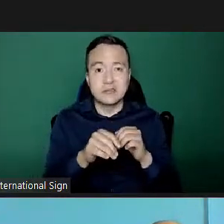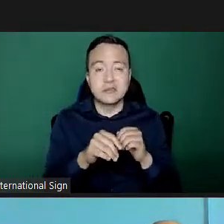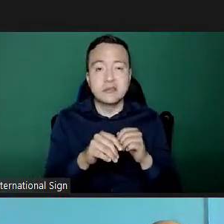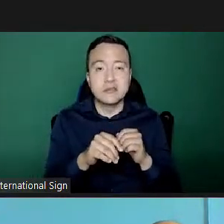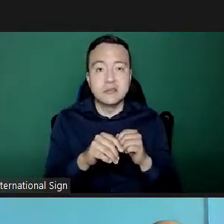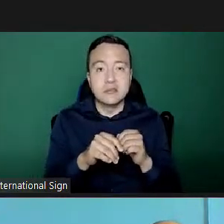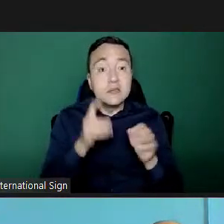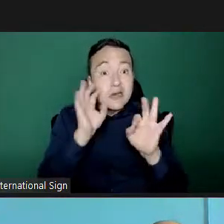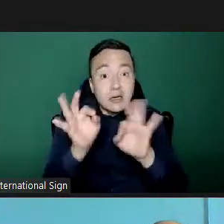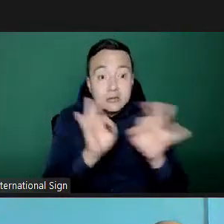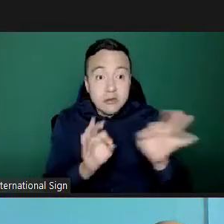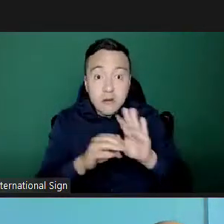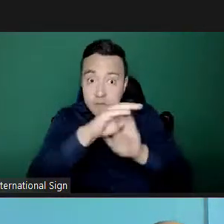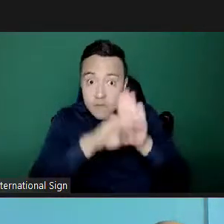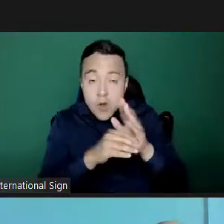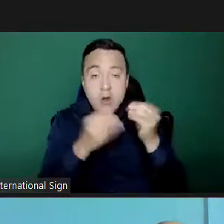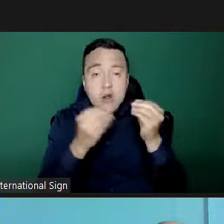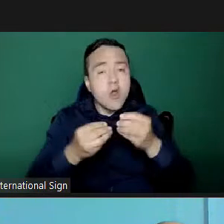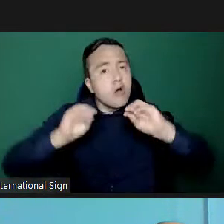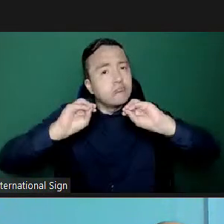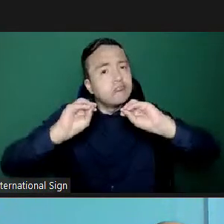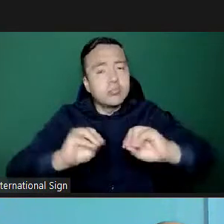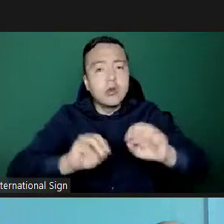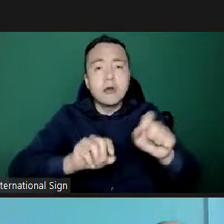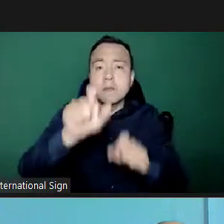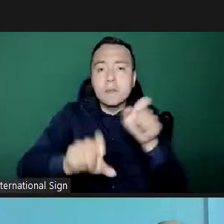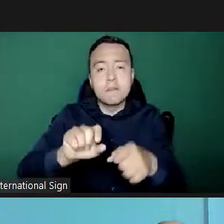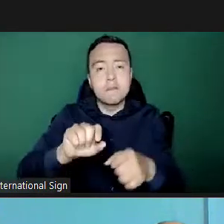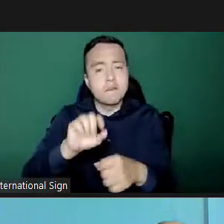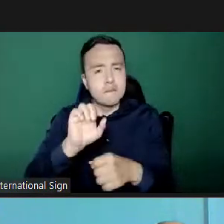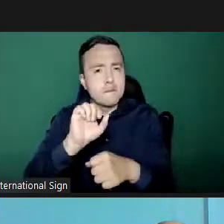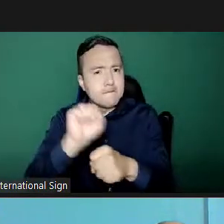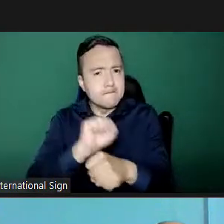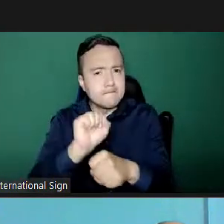Cross, Jamaican Psychiatric Association, we established greater